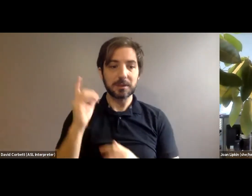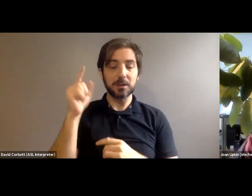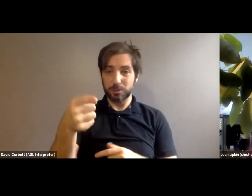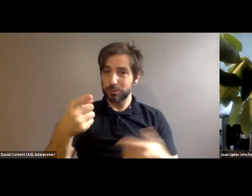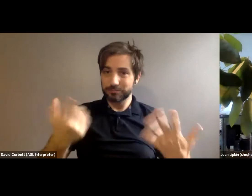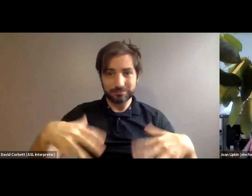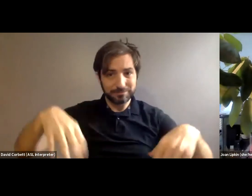away.